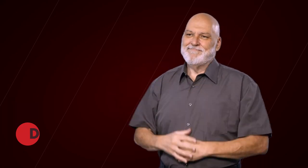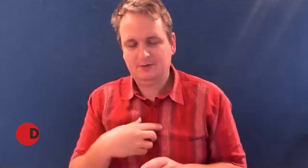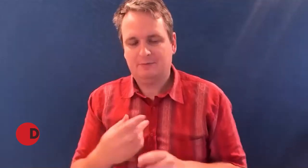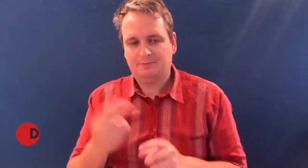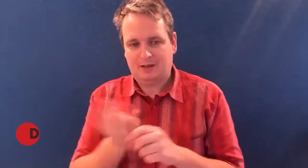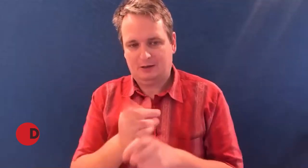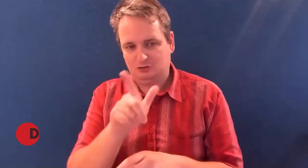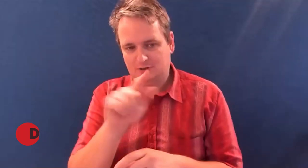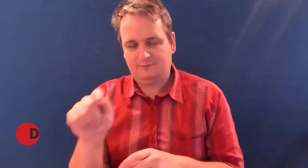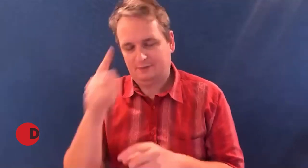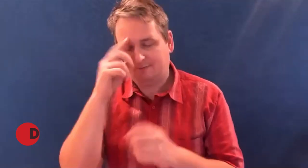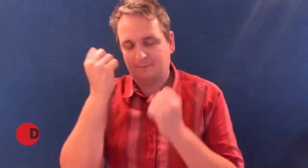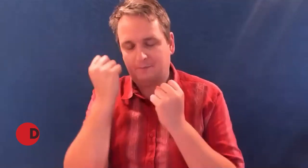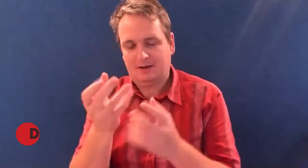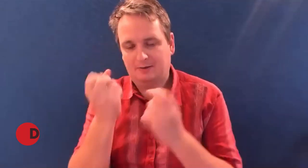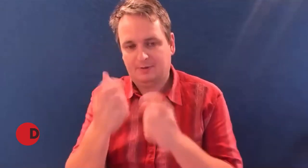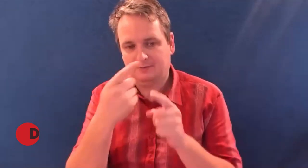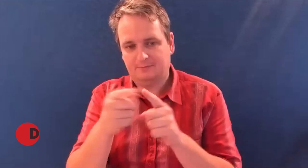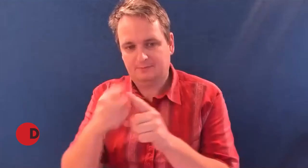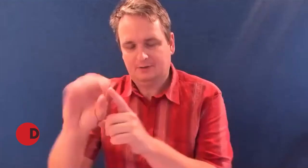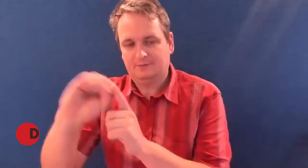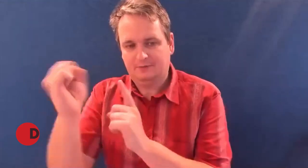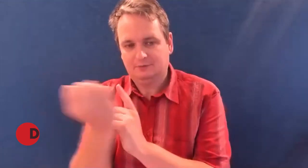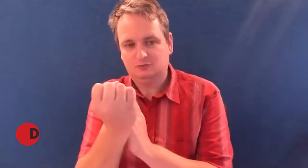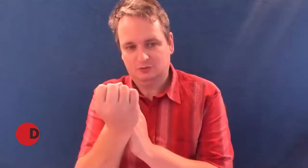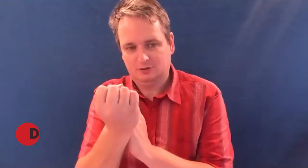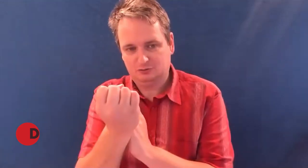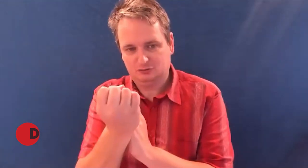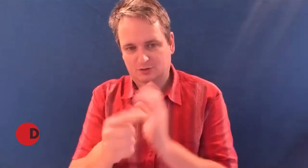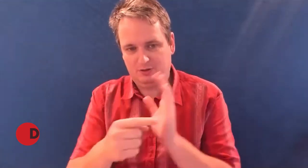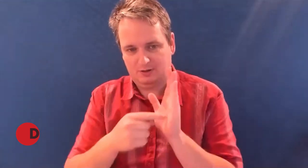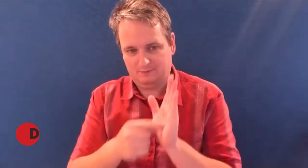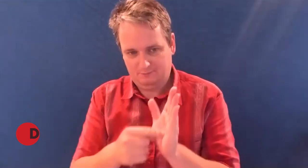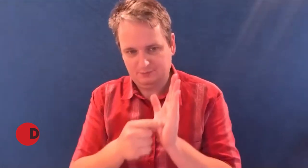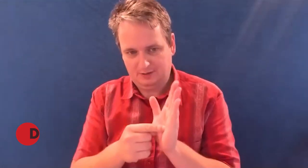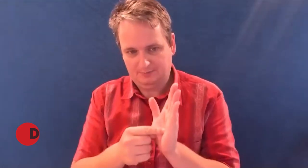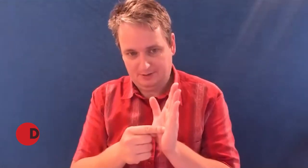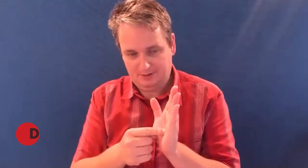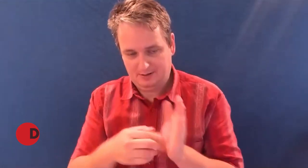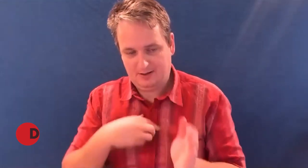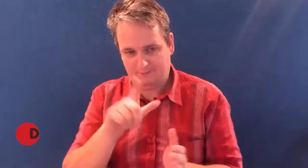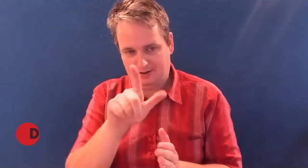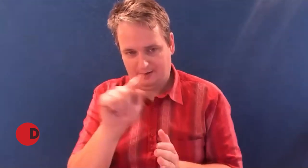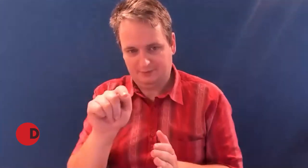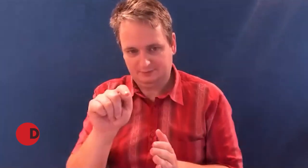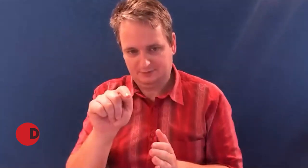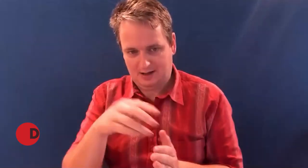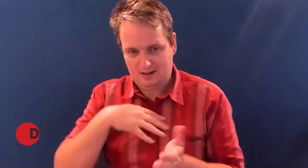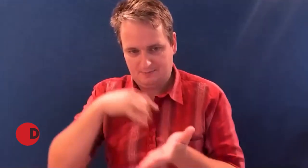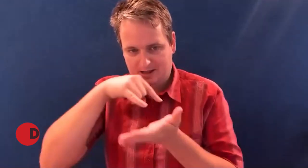I use Live Transcribe for many, many different situations...